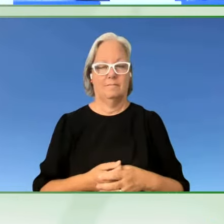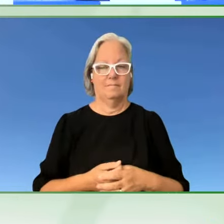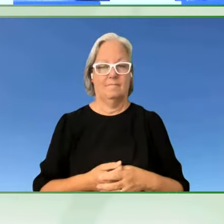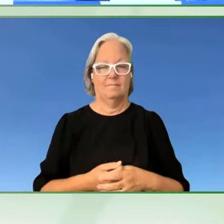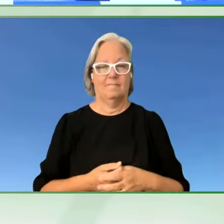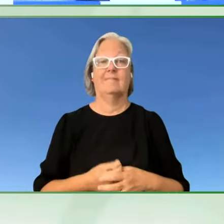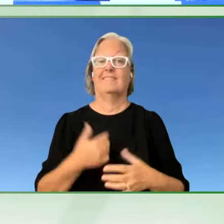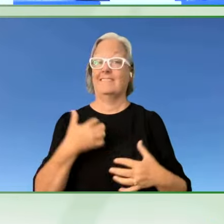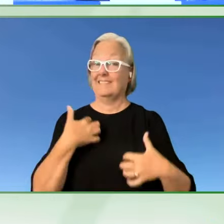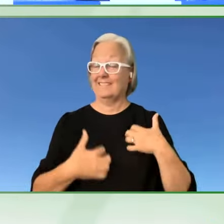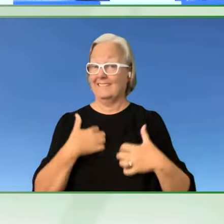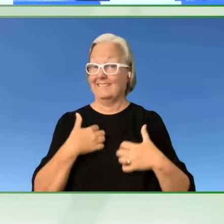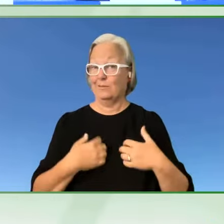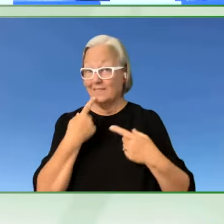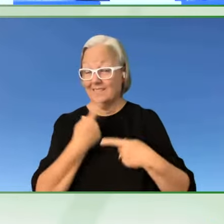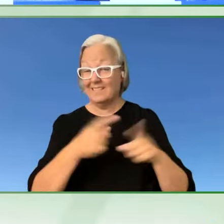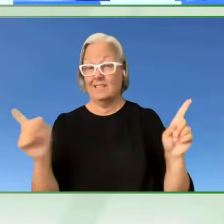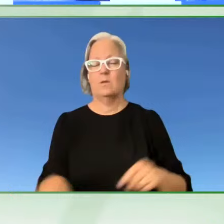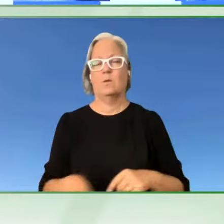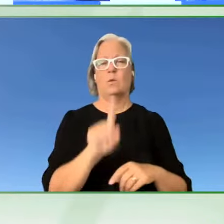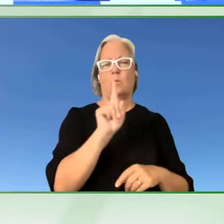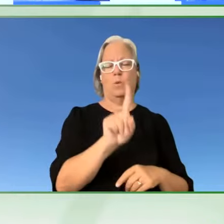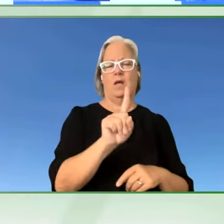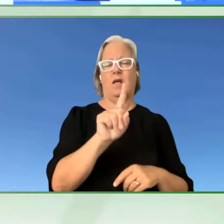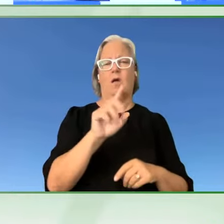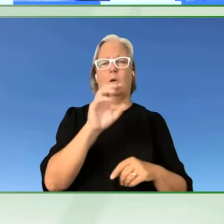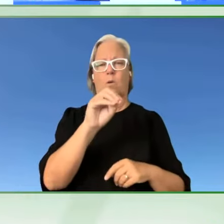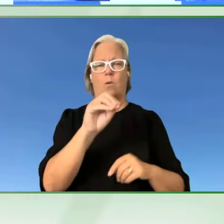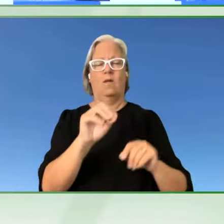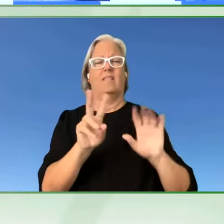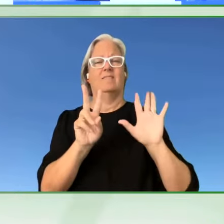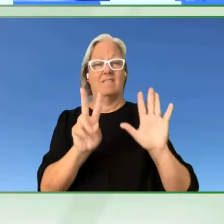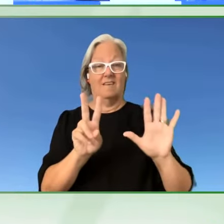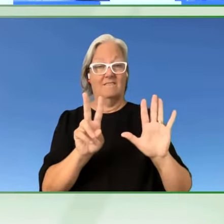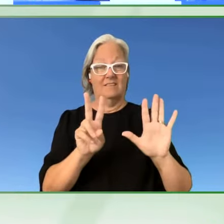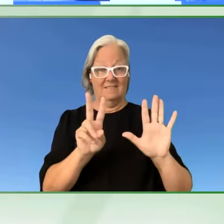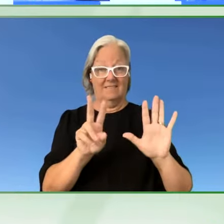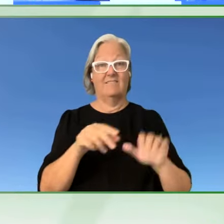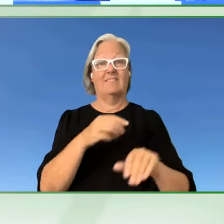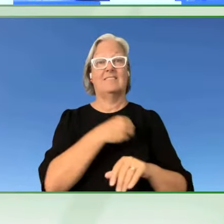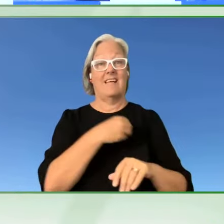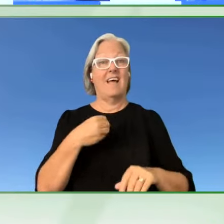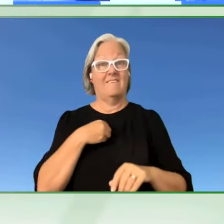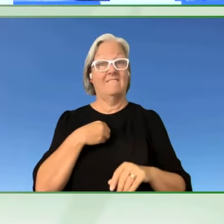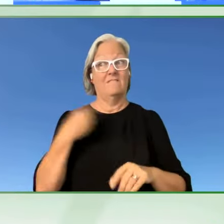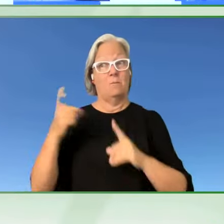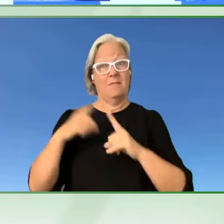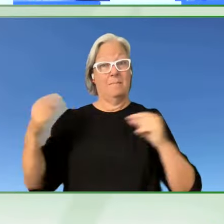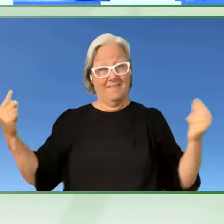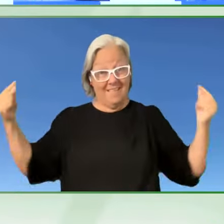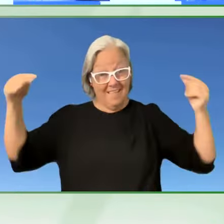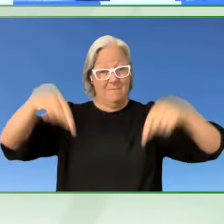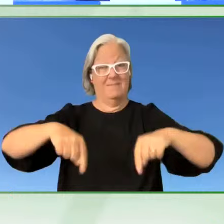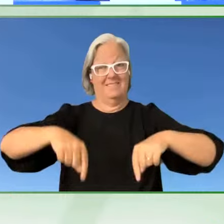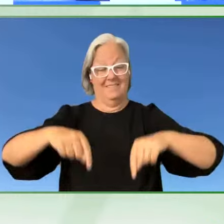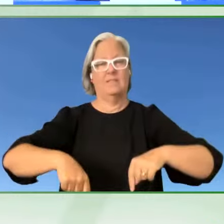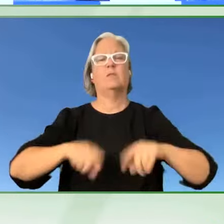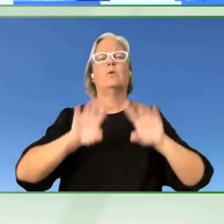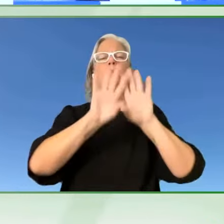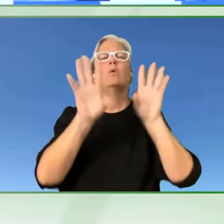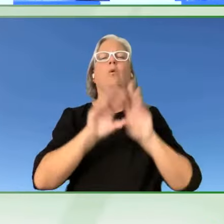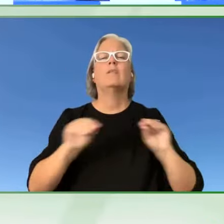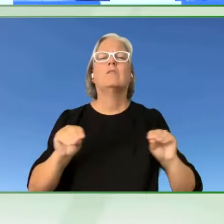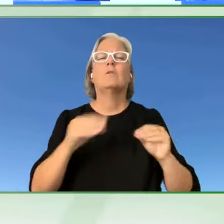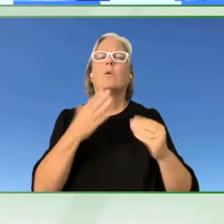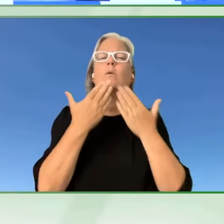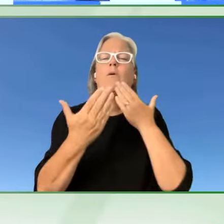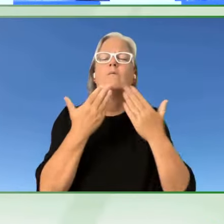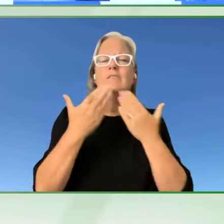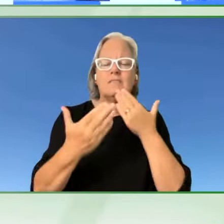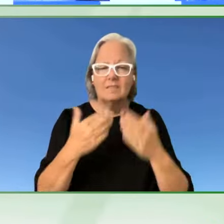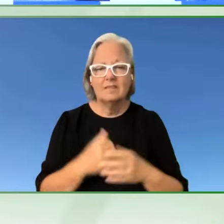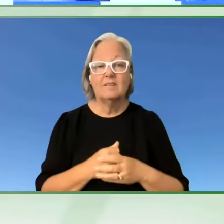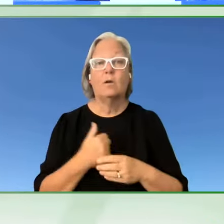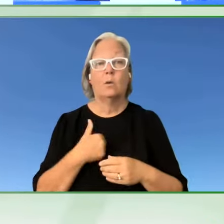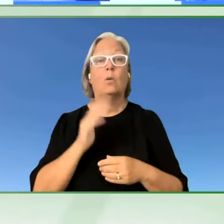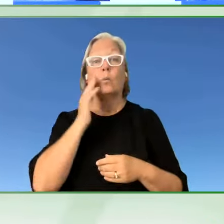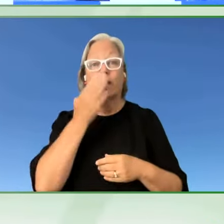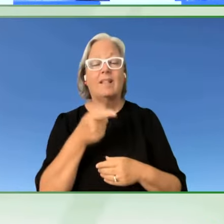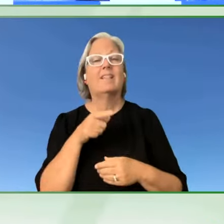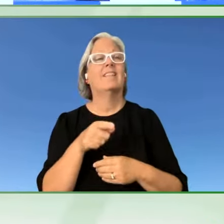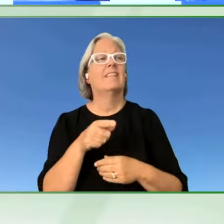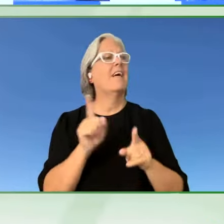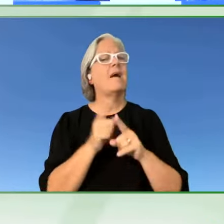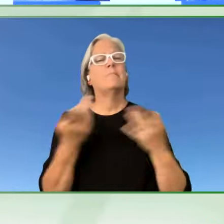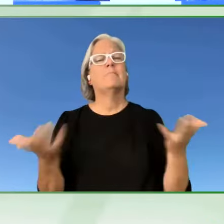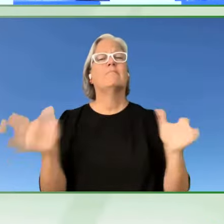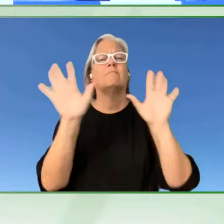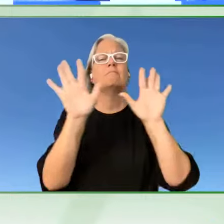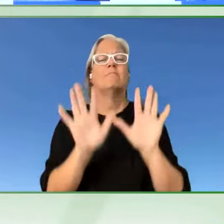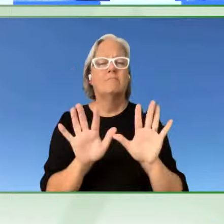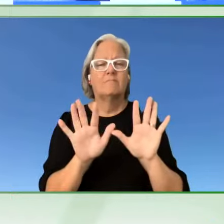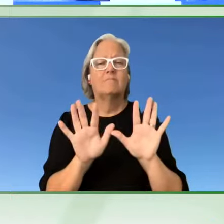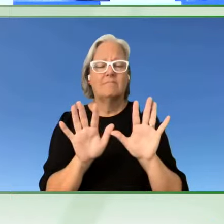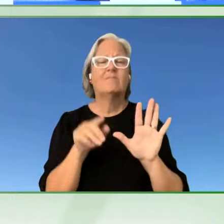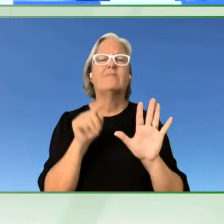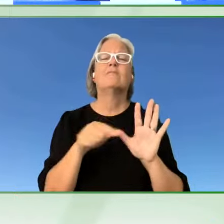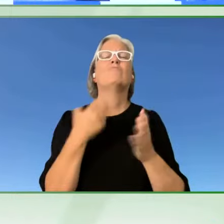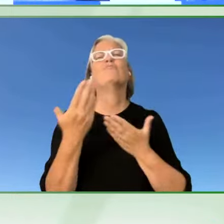Our program has been a pilot, and this is just one program out of a few that we have